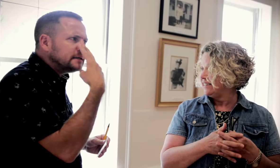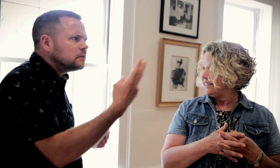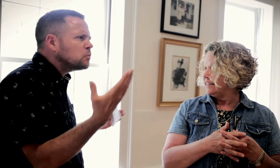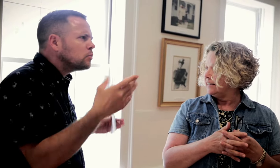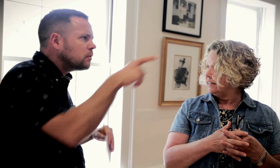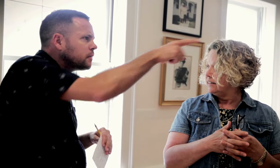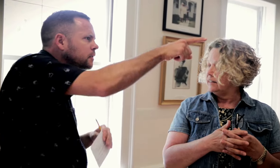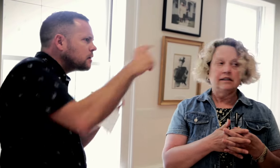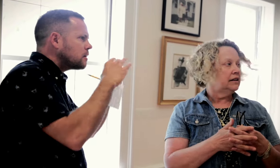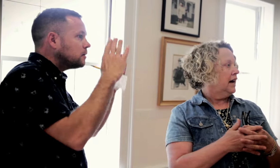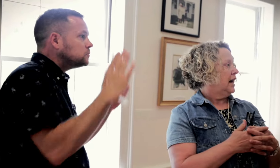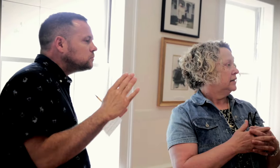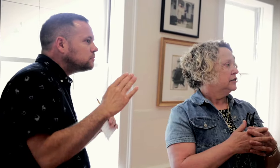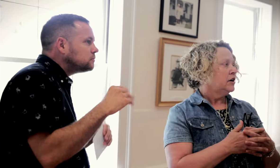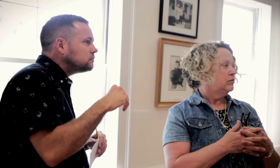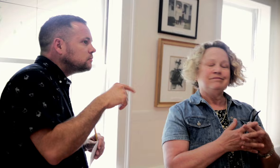I'd like to see what the house is about.